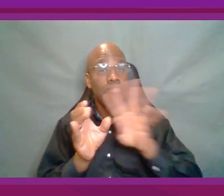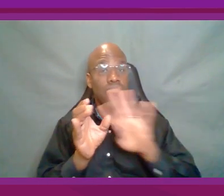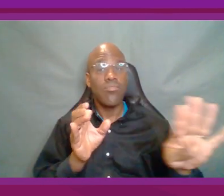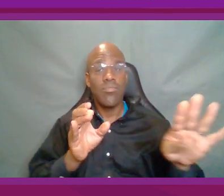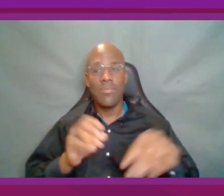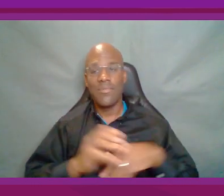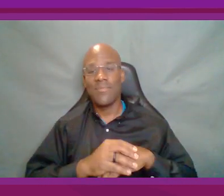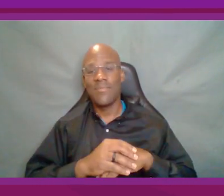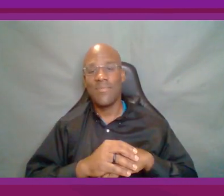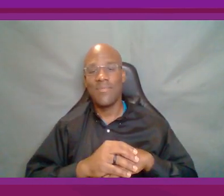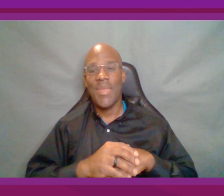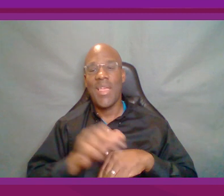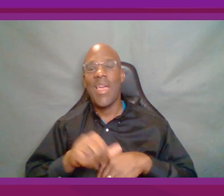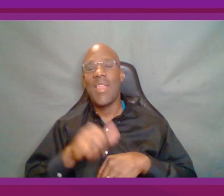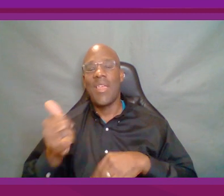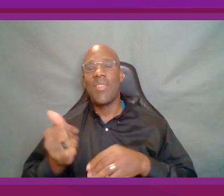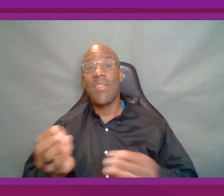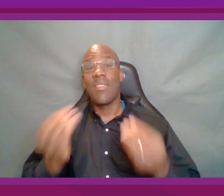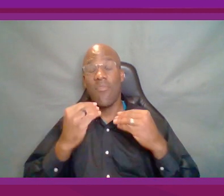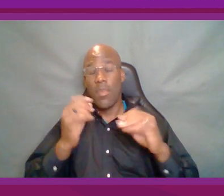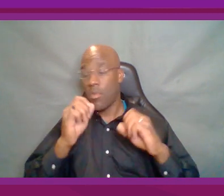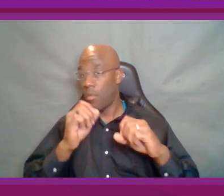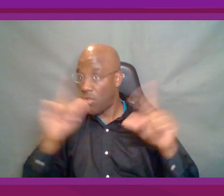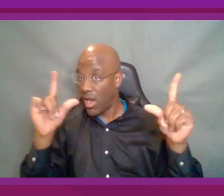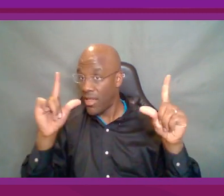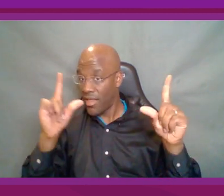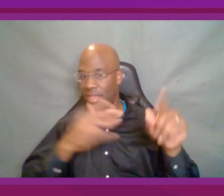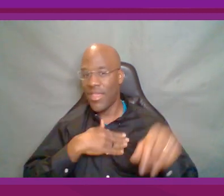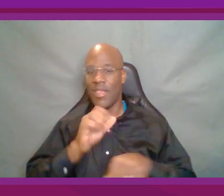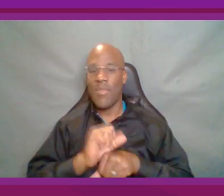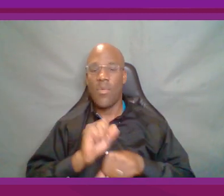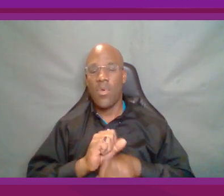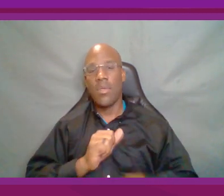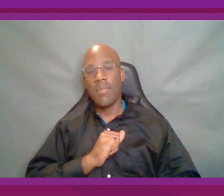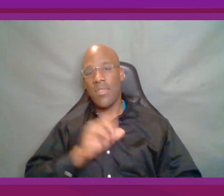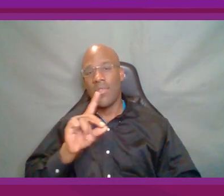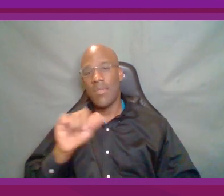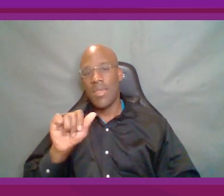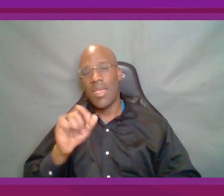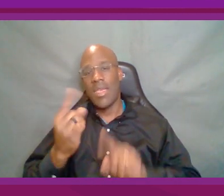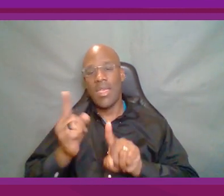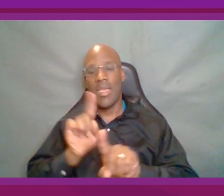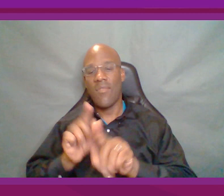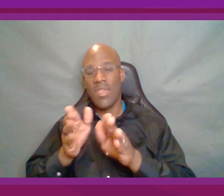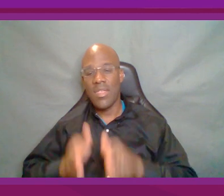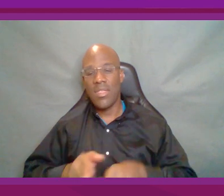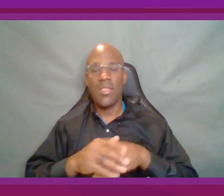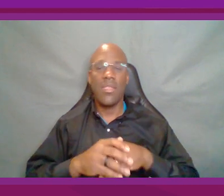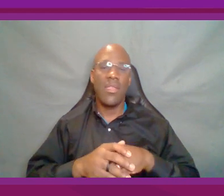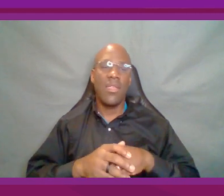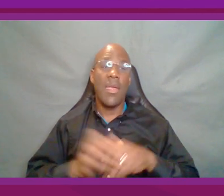Another thing that has really surprised me in my work as a disability advocate is the expectation